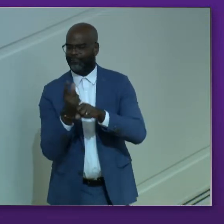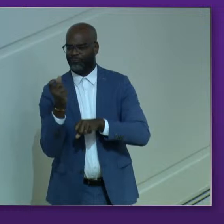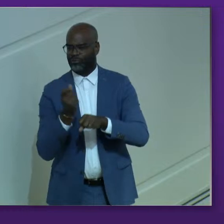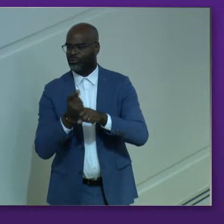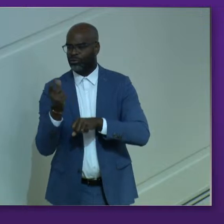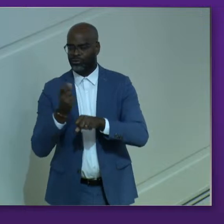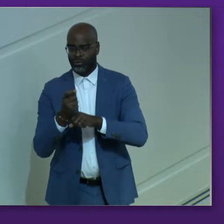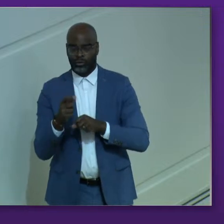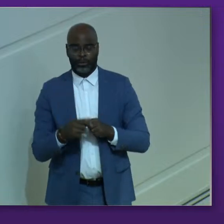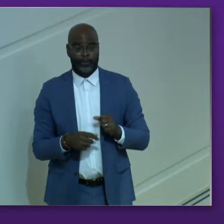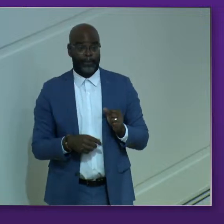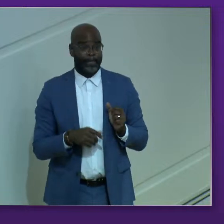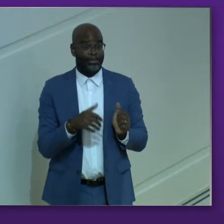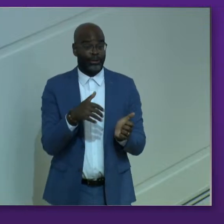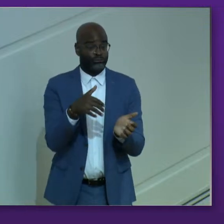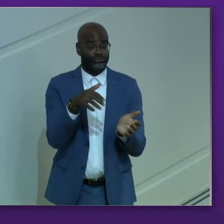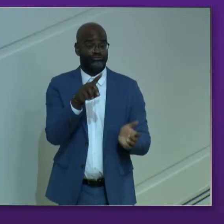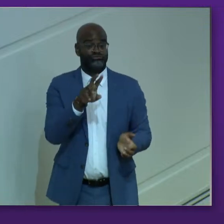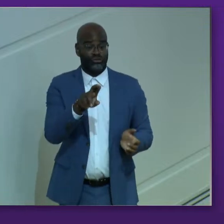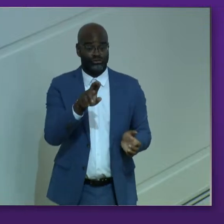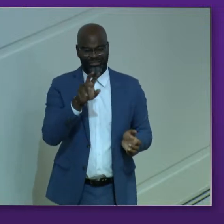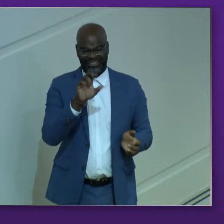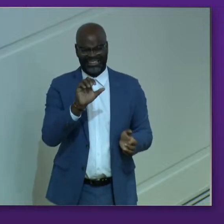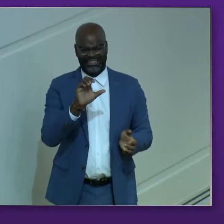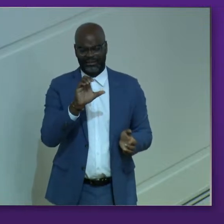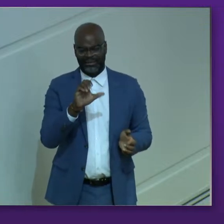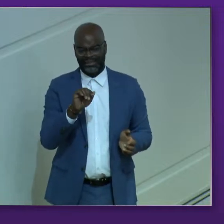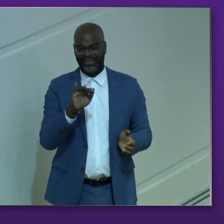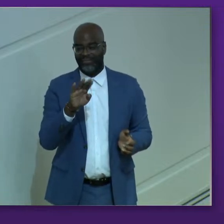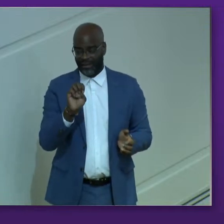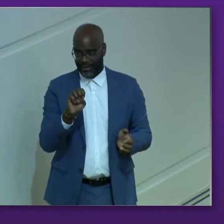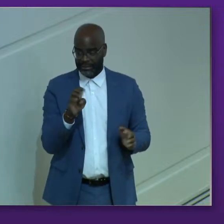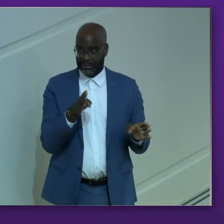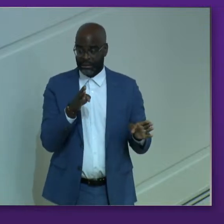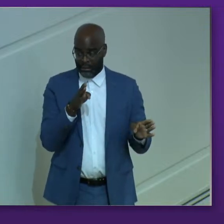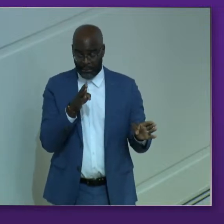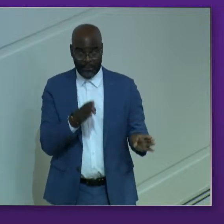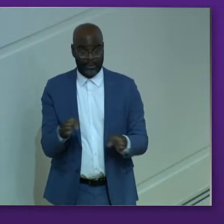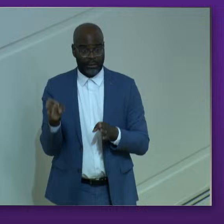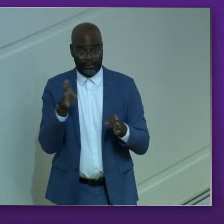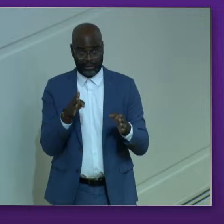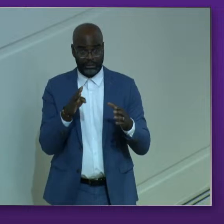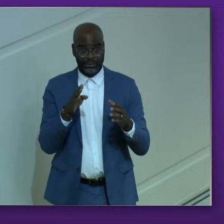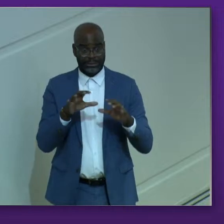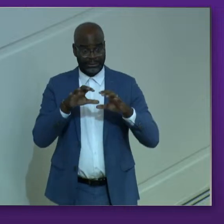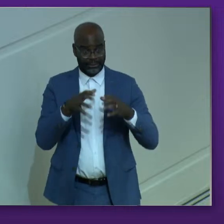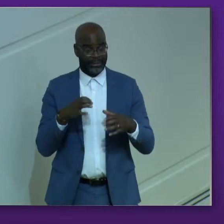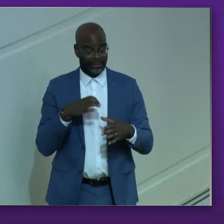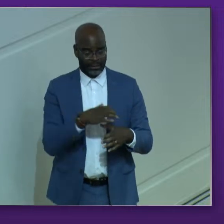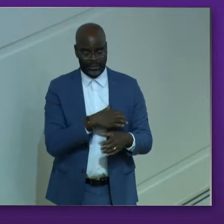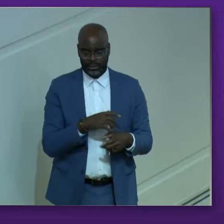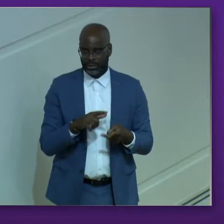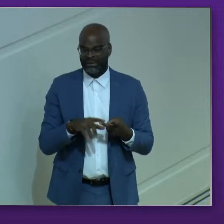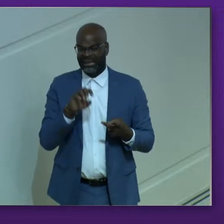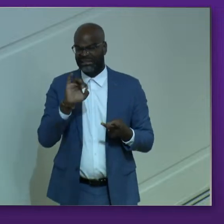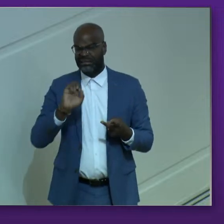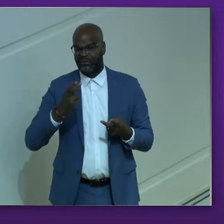EVERY YEAR. TWO. [LISTING NAMES] AND THE